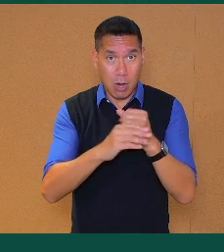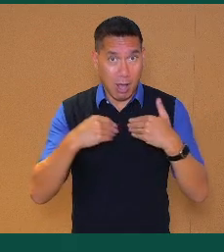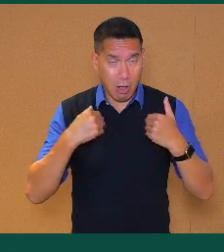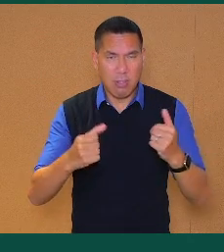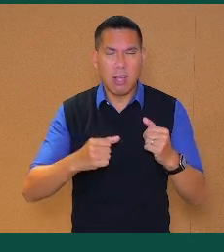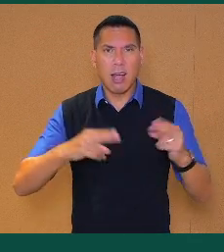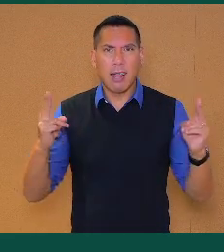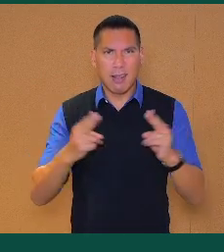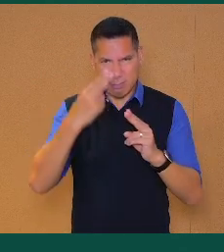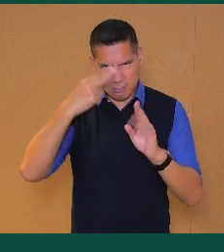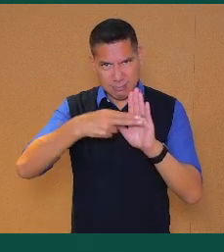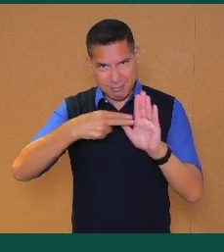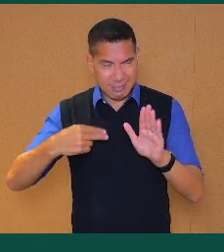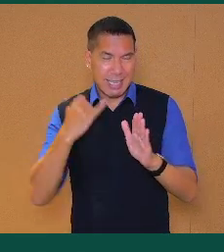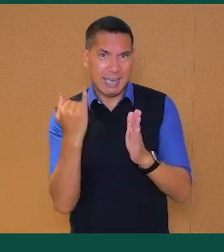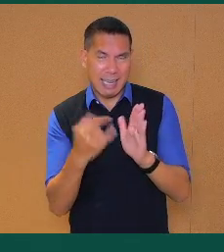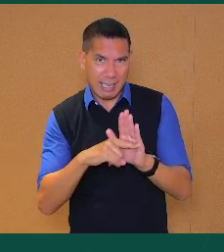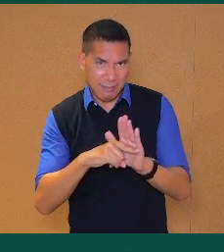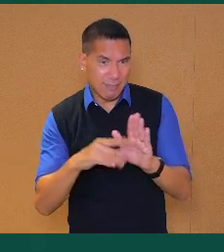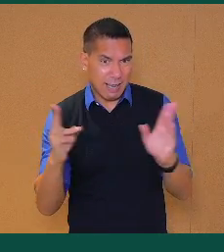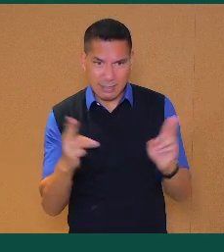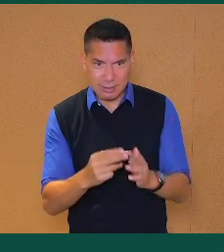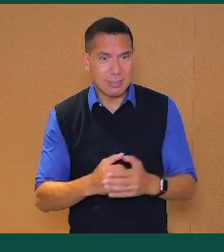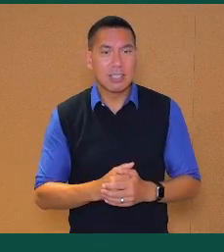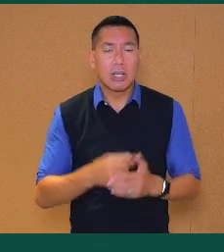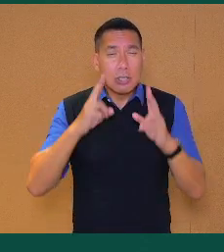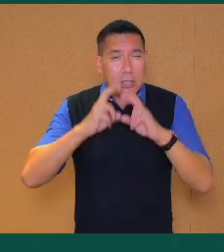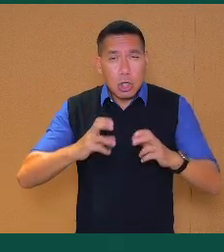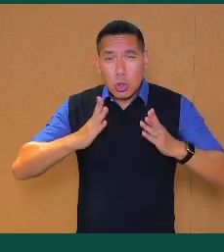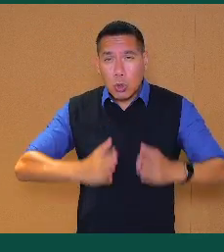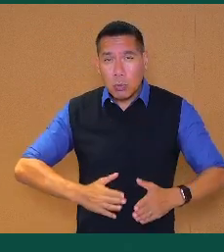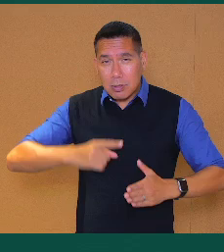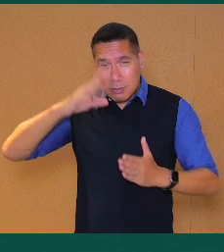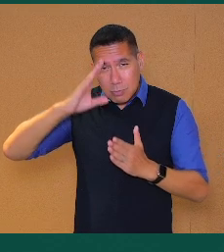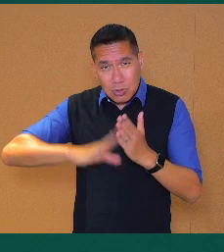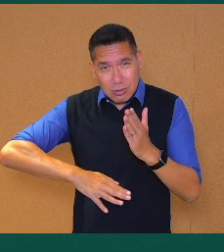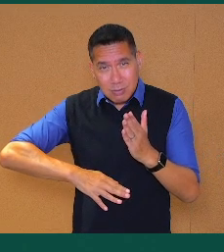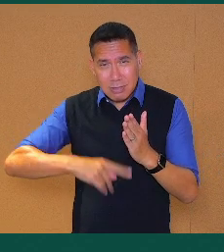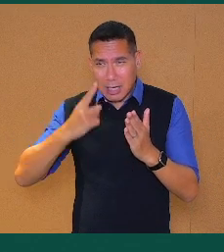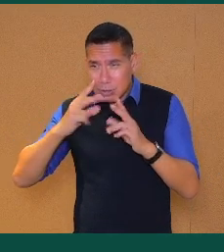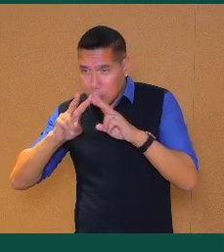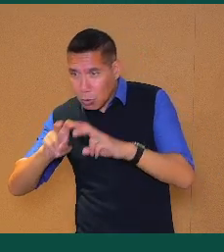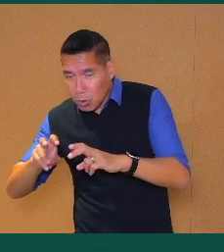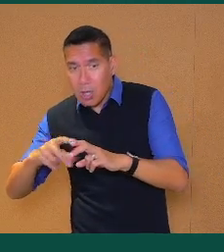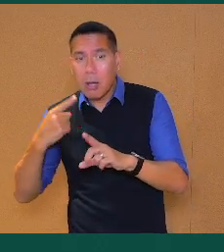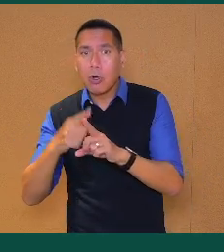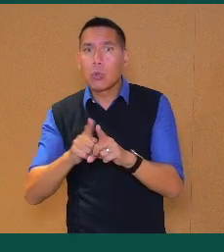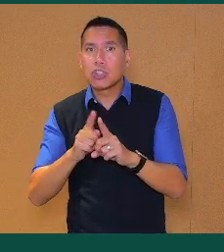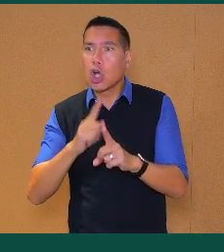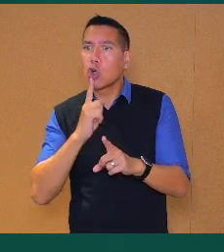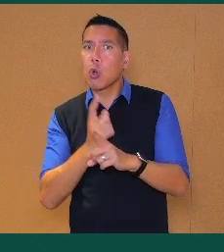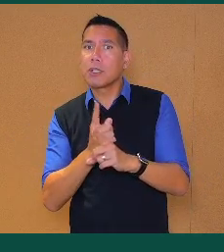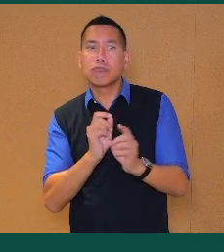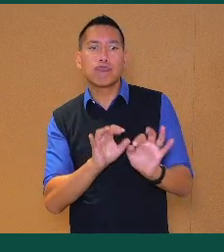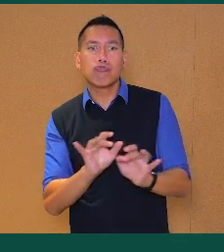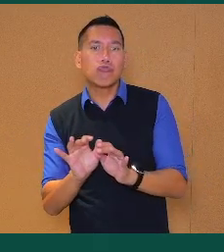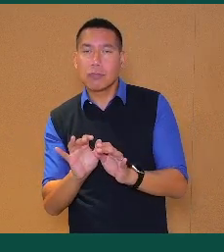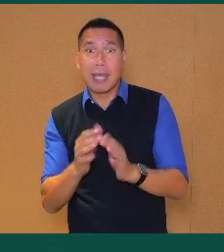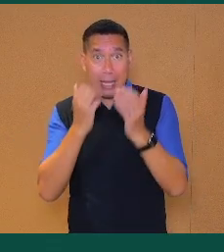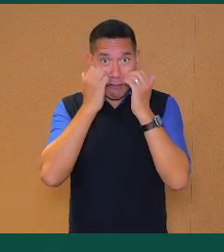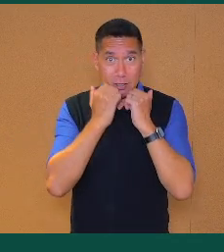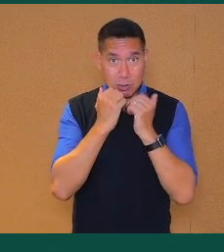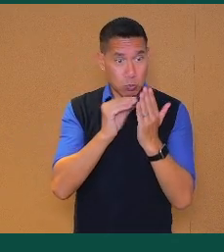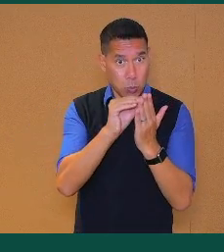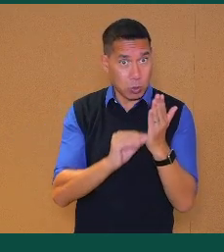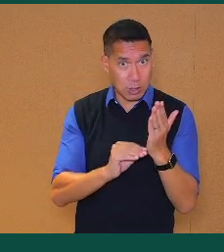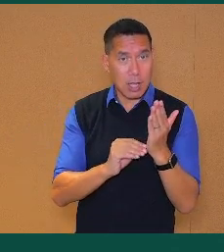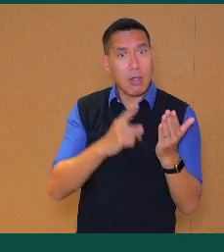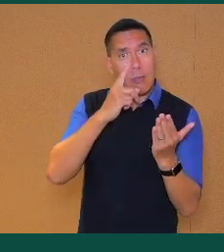evidence-based reporting that readers can relate to.